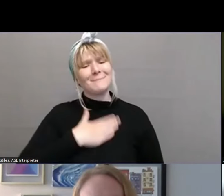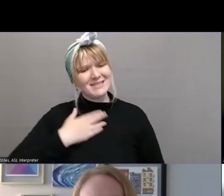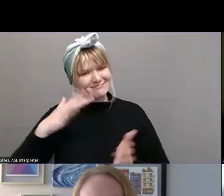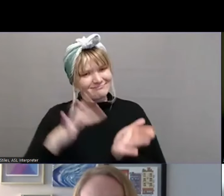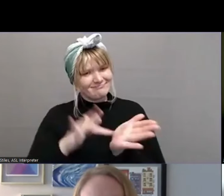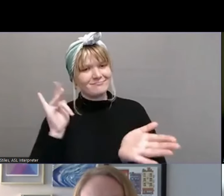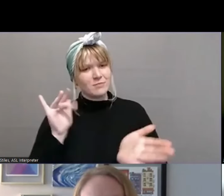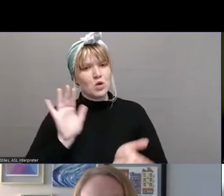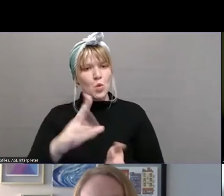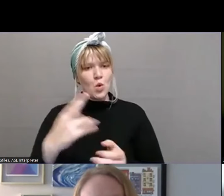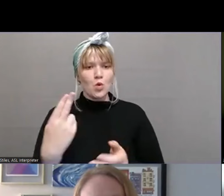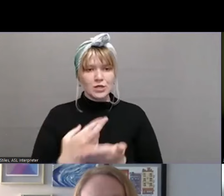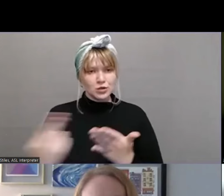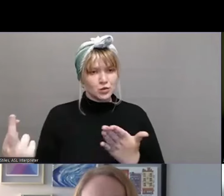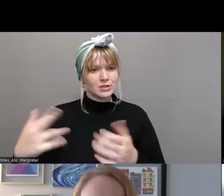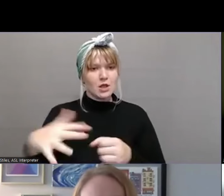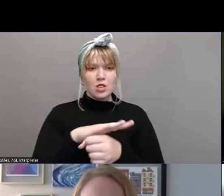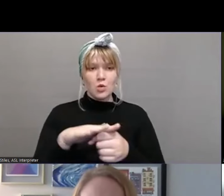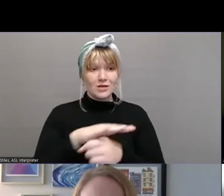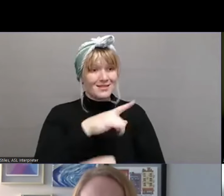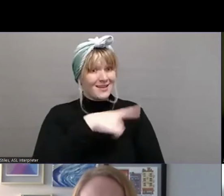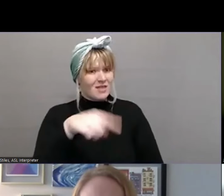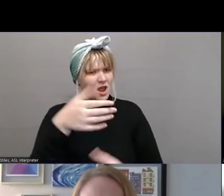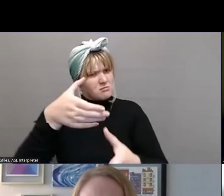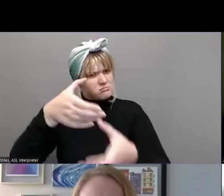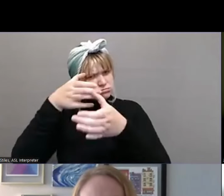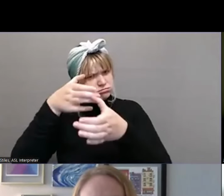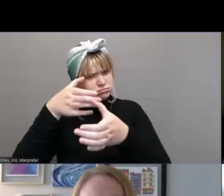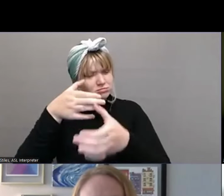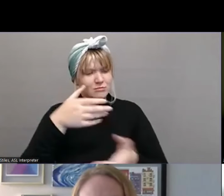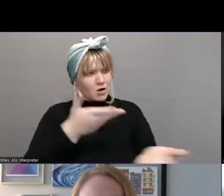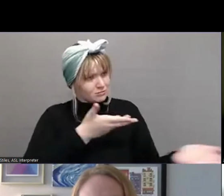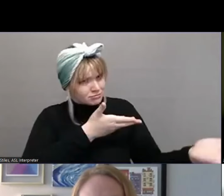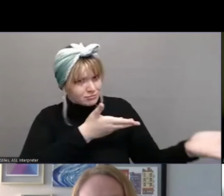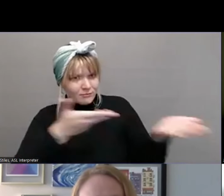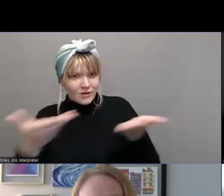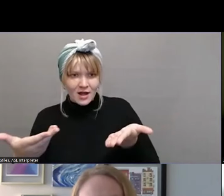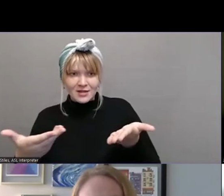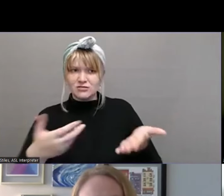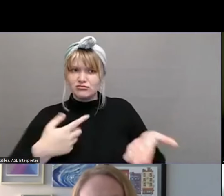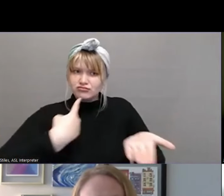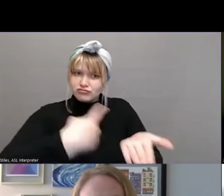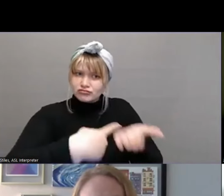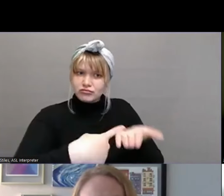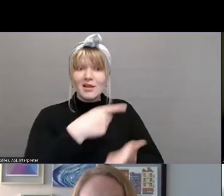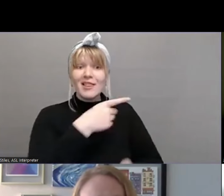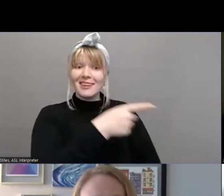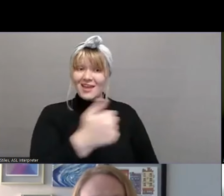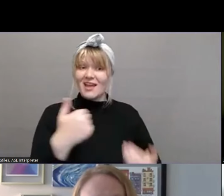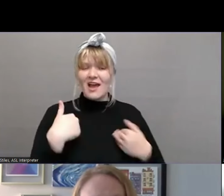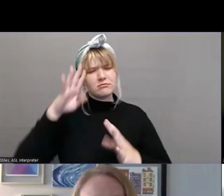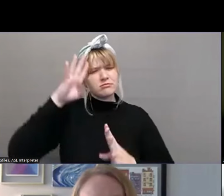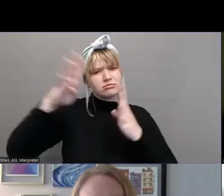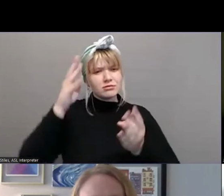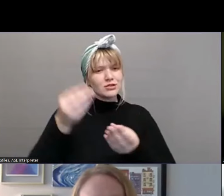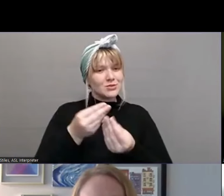are experts in that field. Get them to the table and you never know what kind of innovative solutions you can come up with.